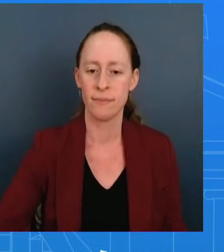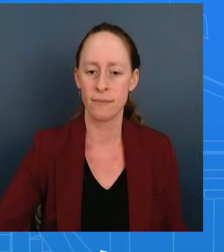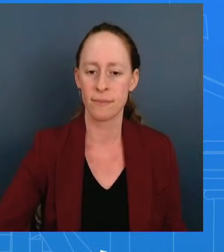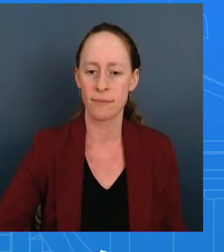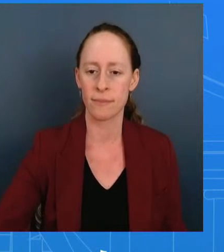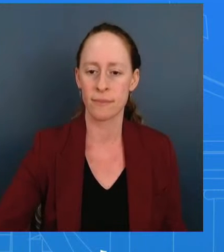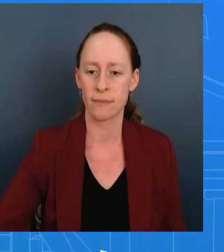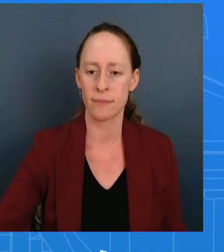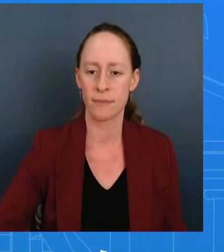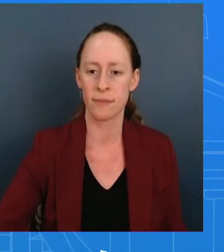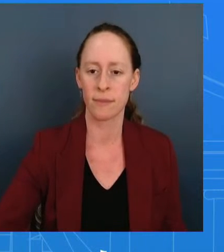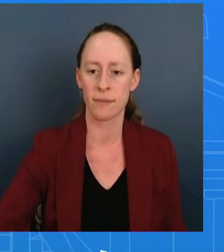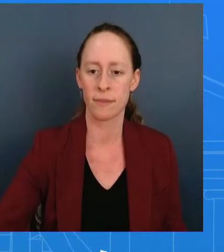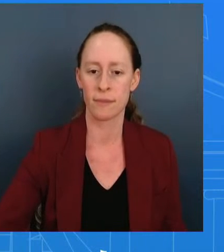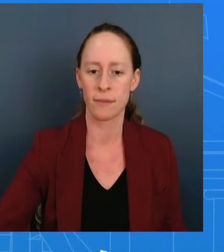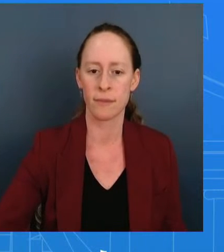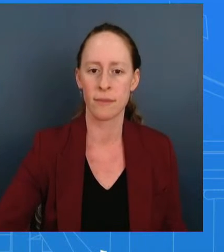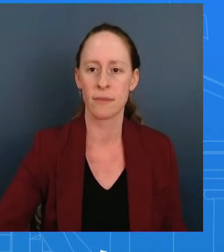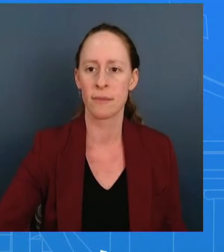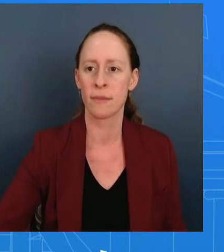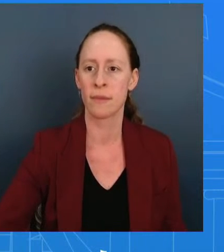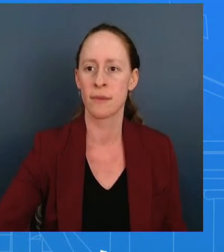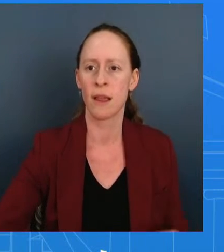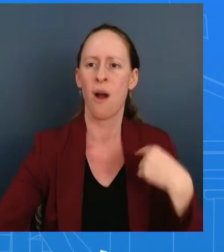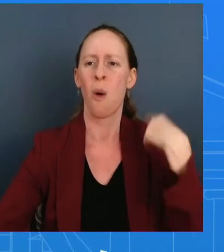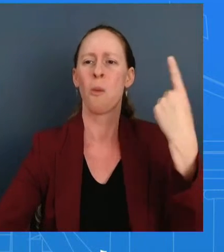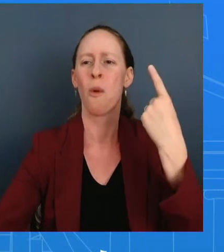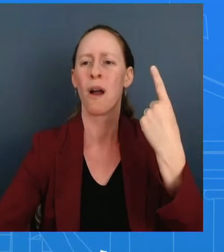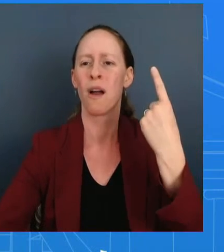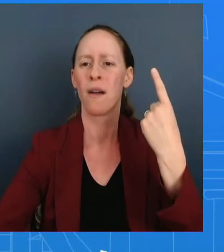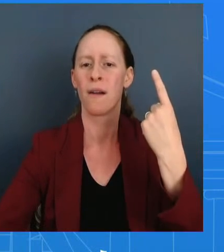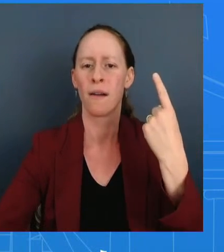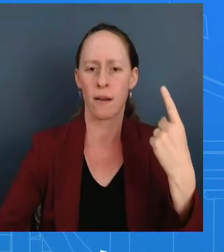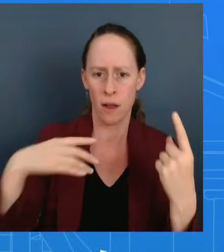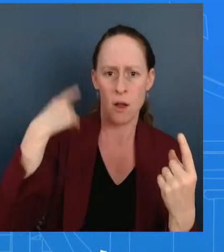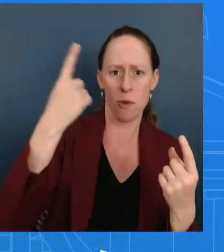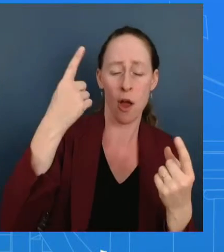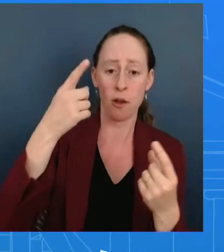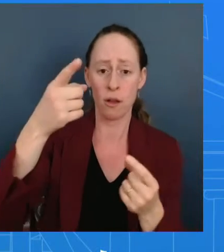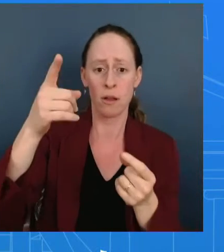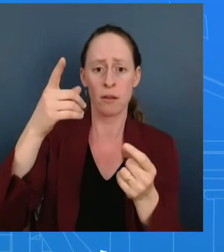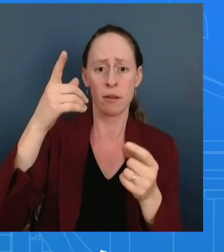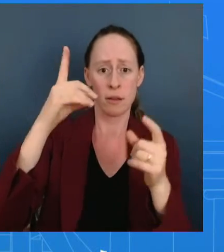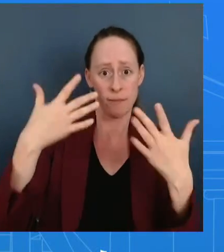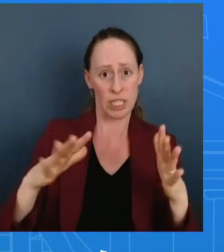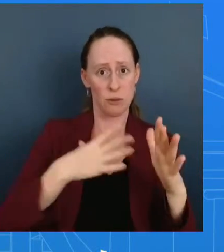with the president's ph- -- physician. Could you state, like, very clearly yes or no: